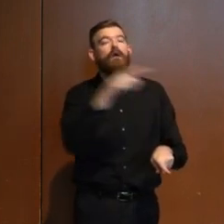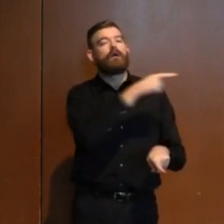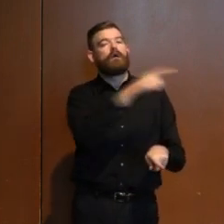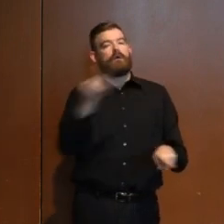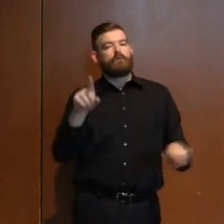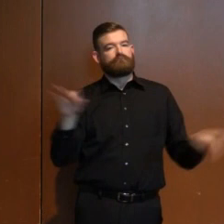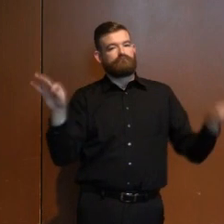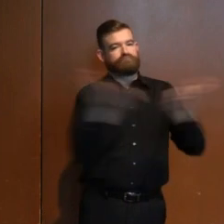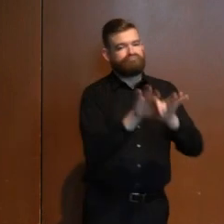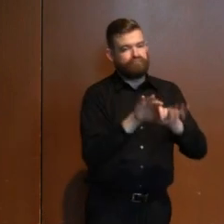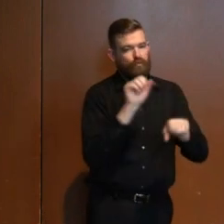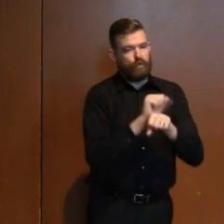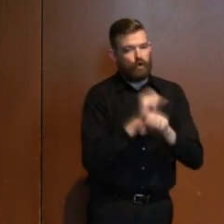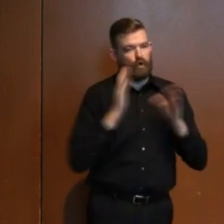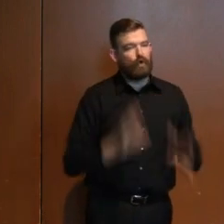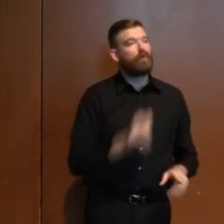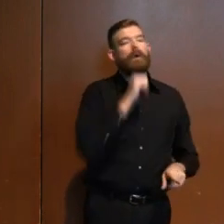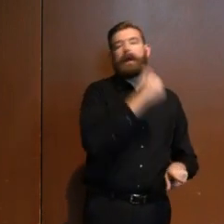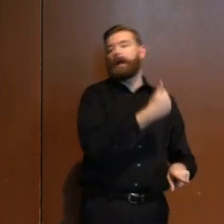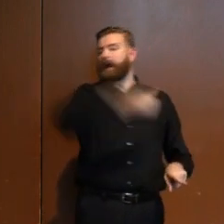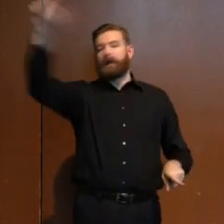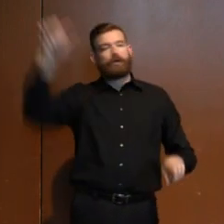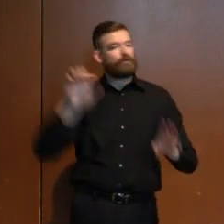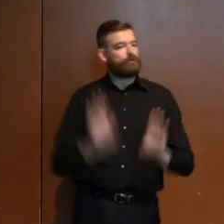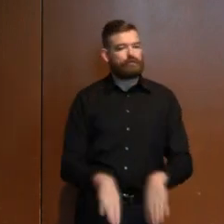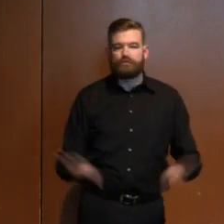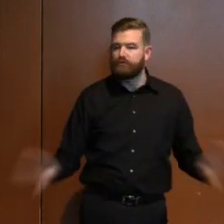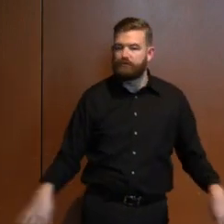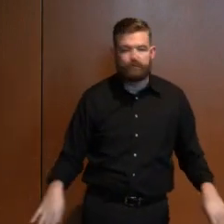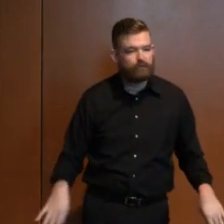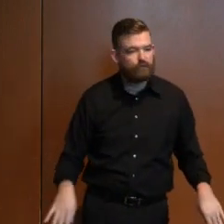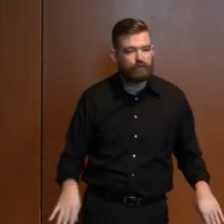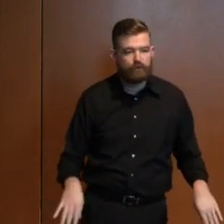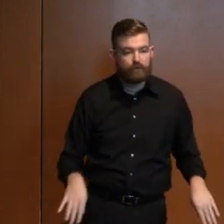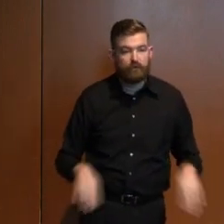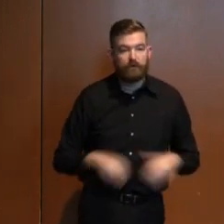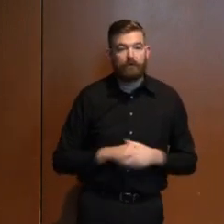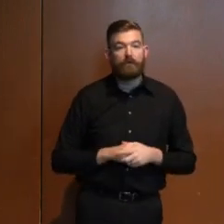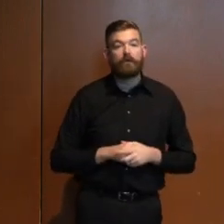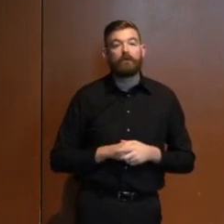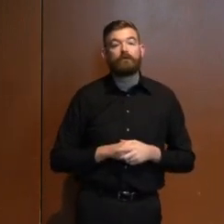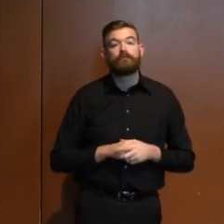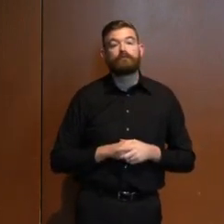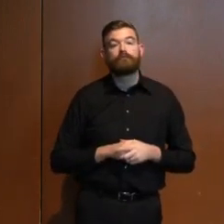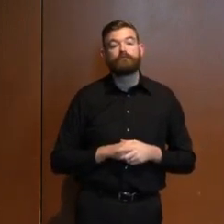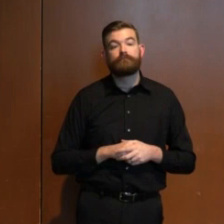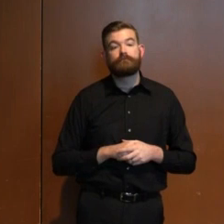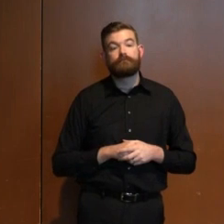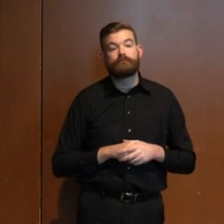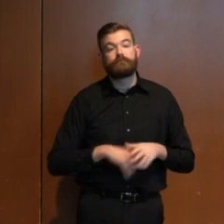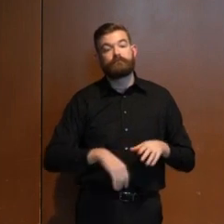YESTERDAY AND THE DAY BEFORE THAT THIS WAS COMING. THOSE THAT DO NOT CERTIFY THAT THEY CAN AND WILL EXCLUSIVELY